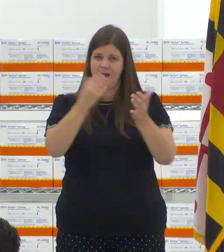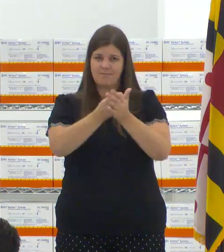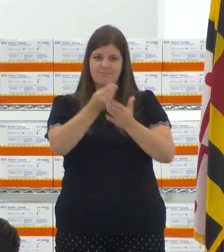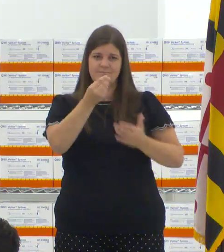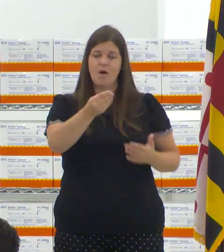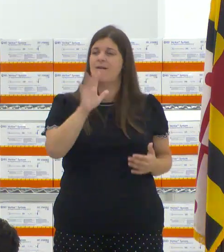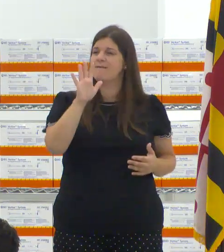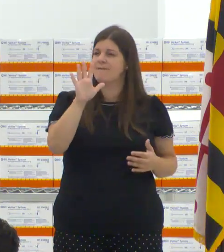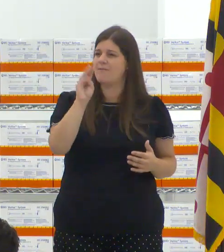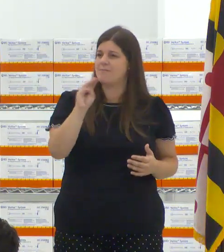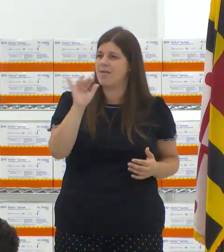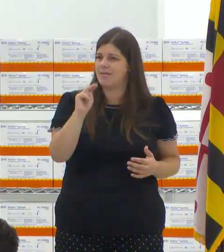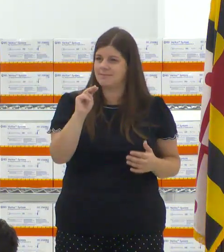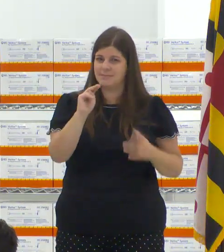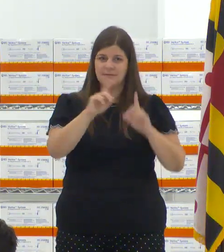loss of lives in hospitals, nursing